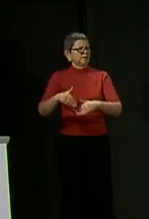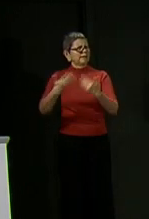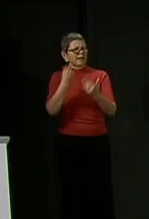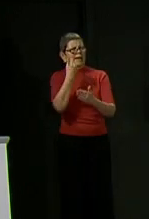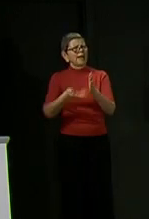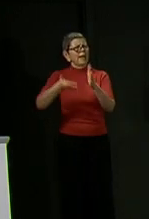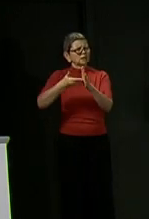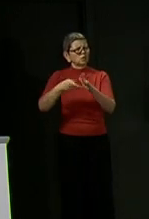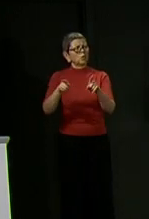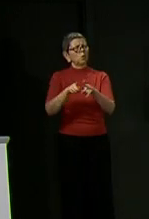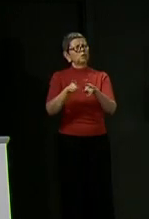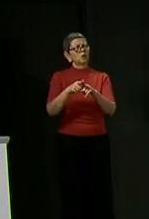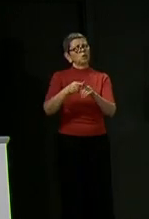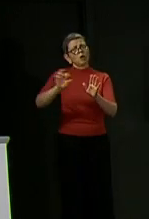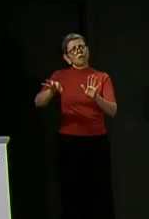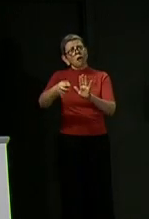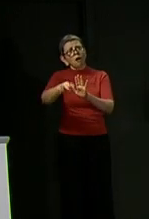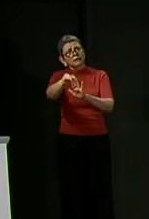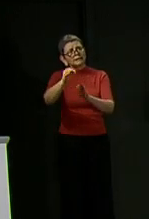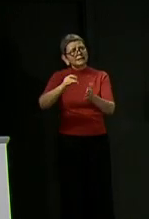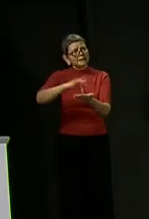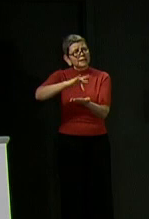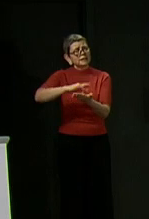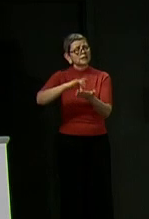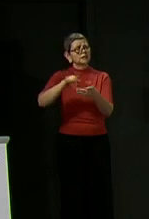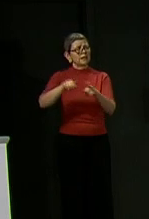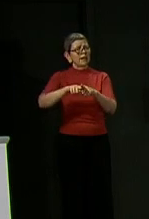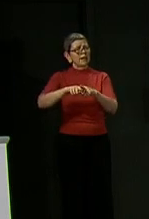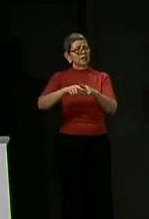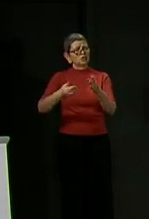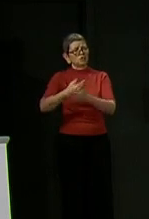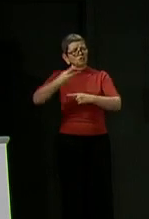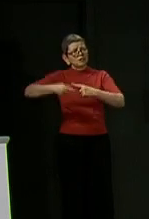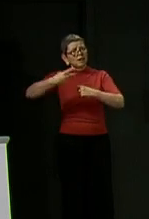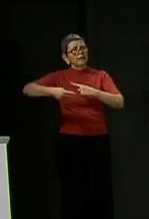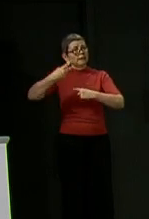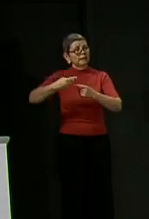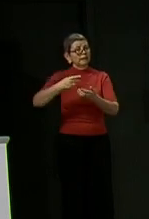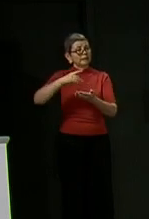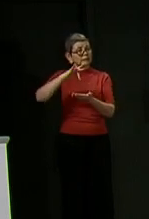I'm wondering what the chances are of those relaxations in Scotland? And also, can you